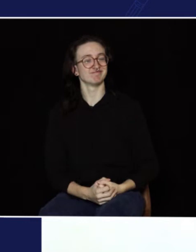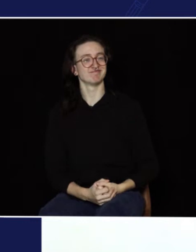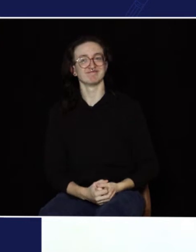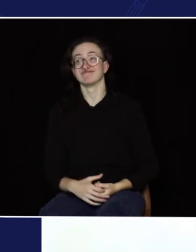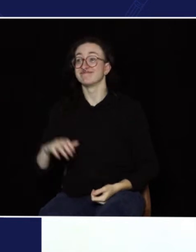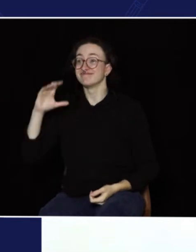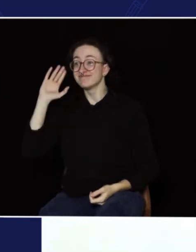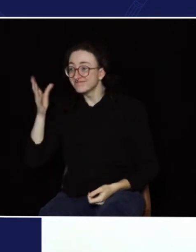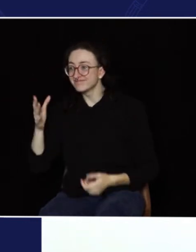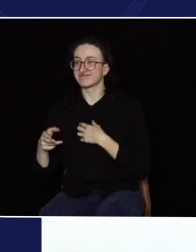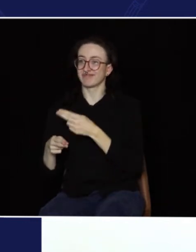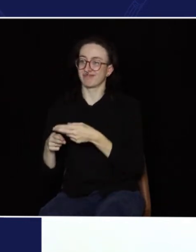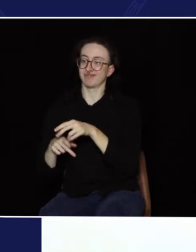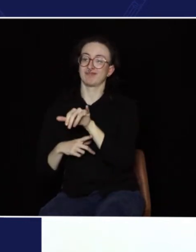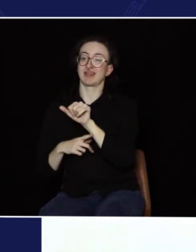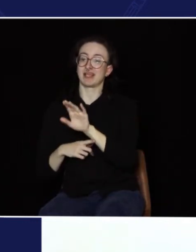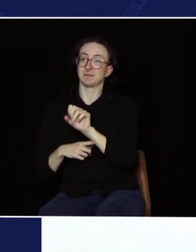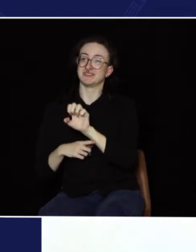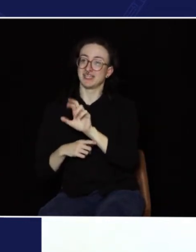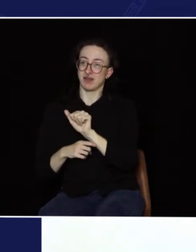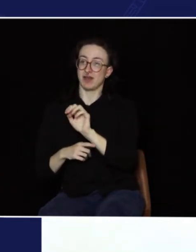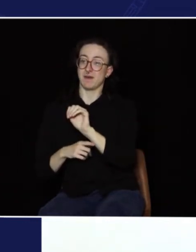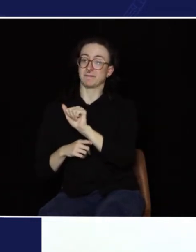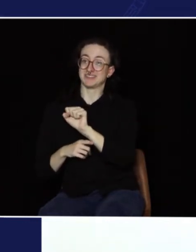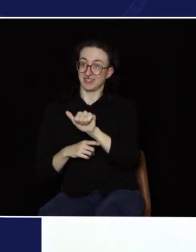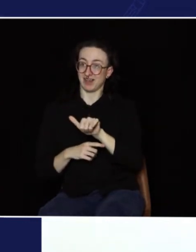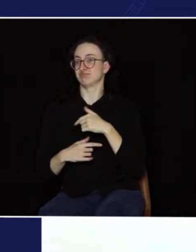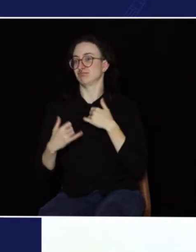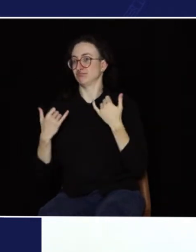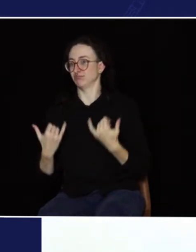Hi, my name is Yabsera Massay. I’m a senior --